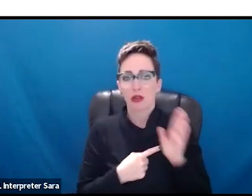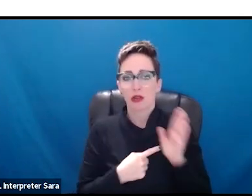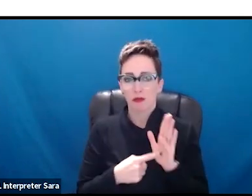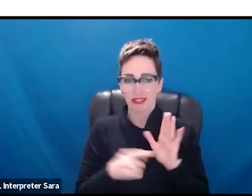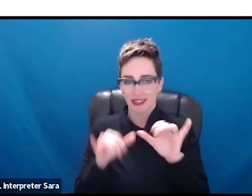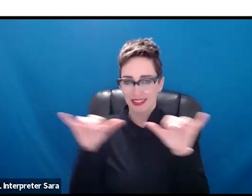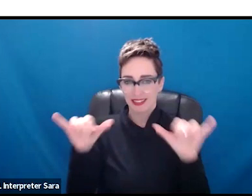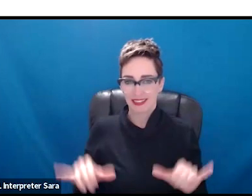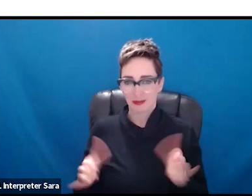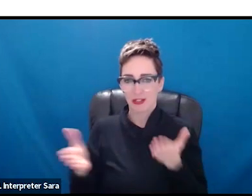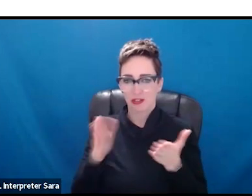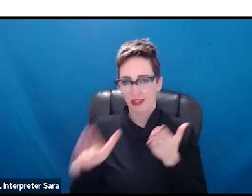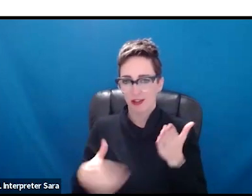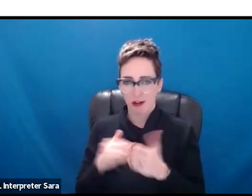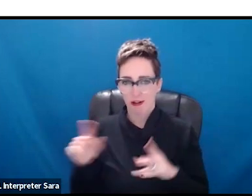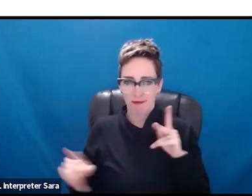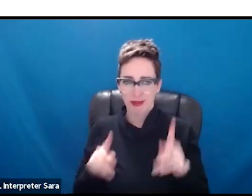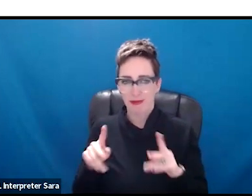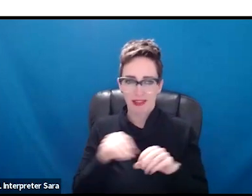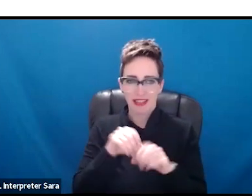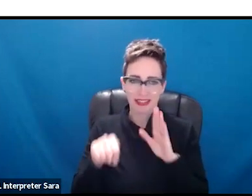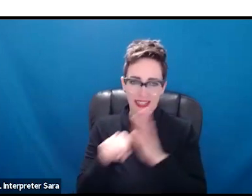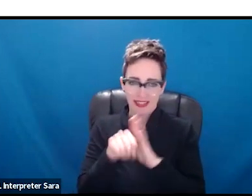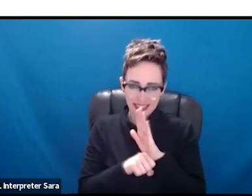people in all states, territories and the District of Columbia.